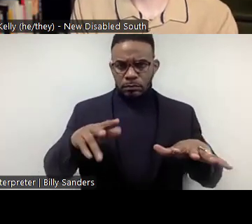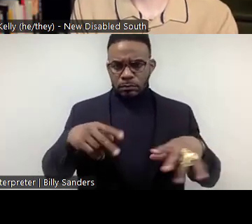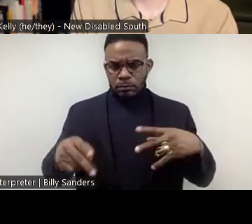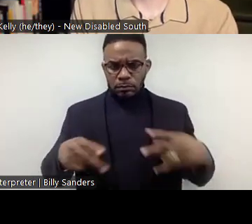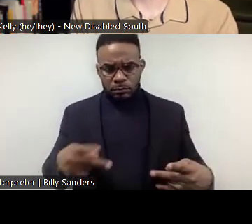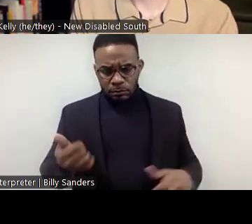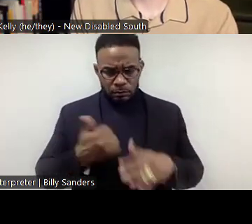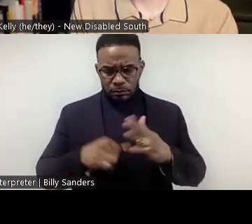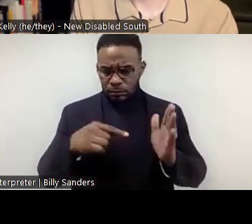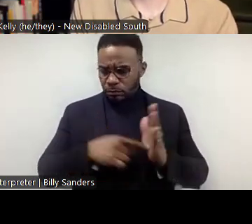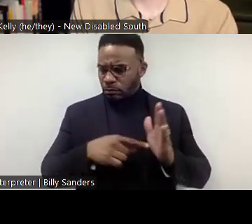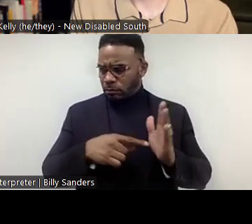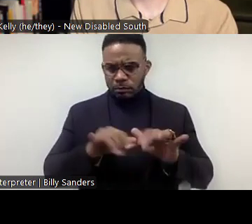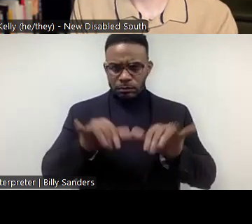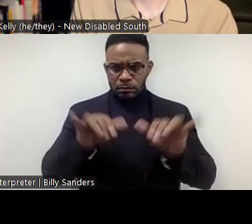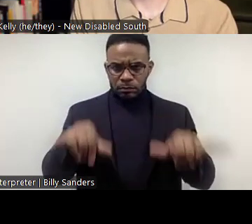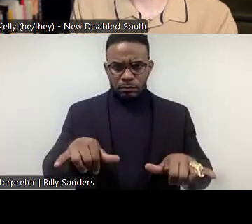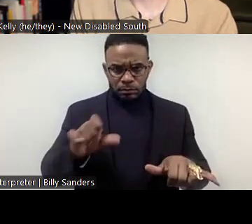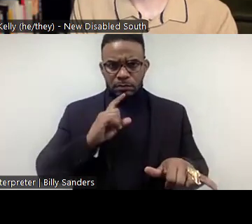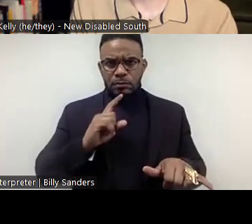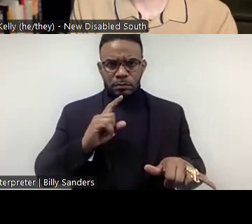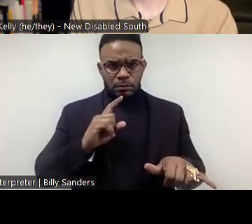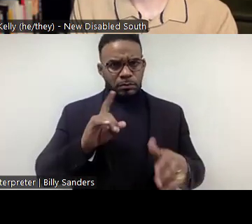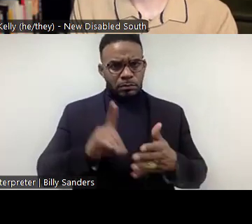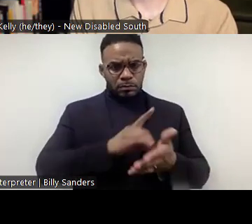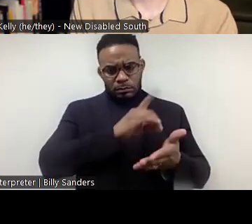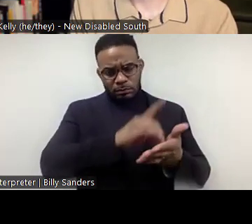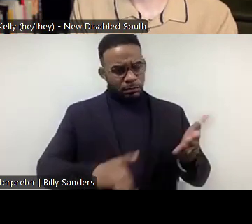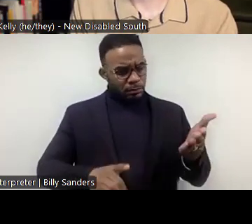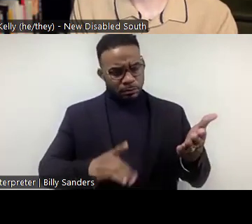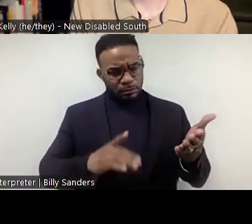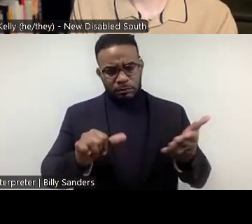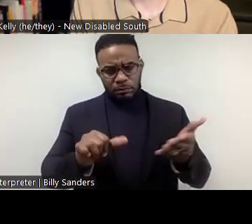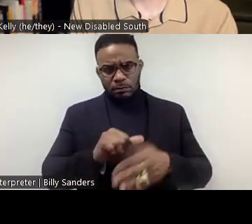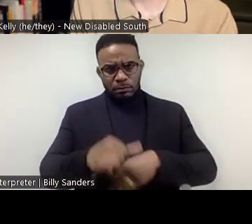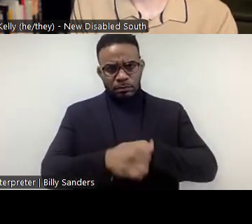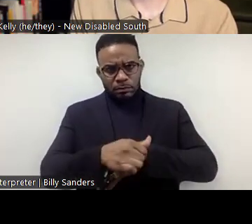more and more folks of color falling under this system that